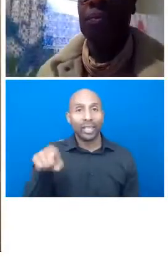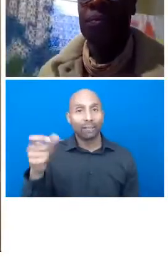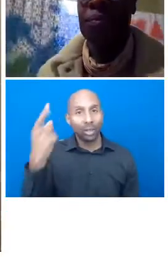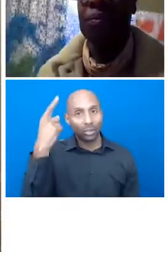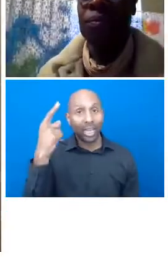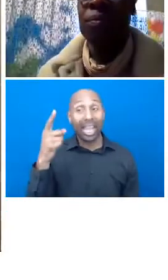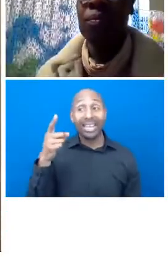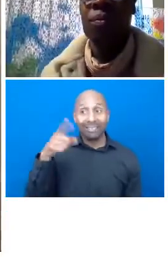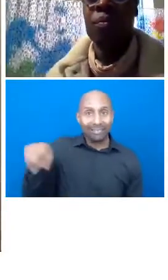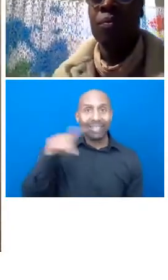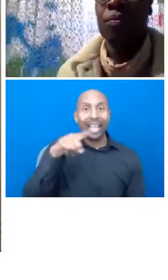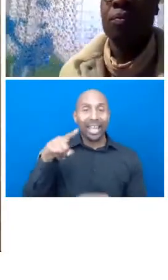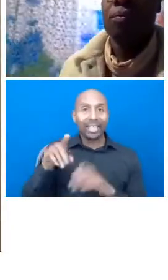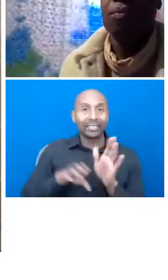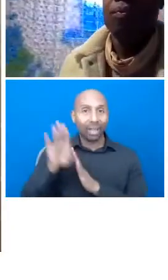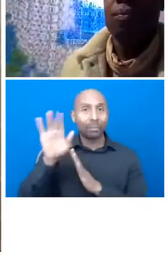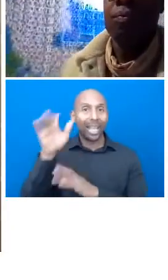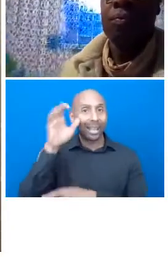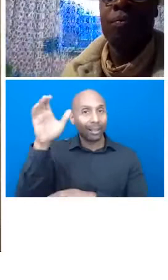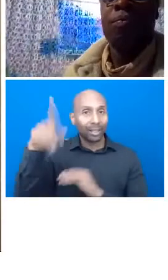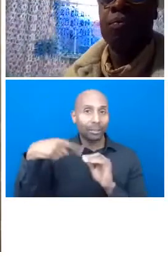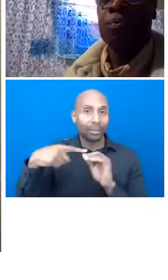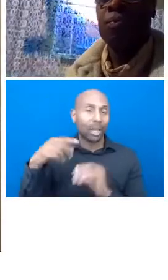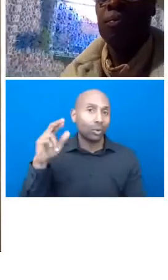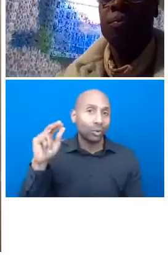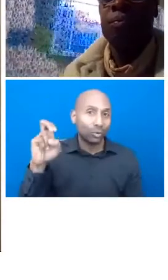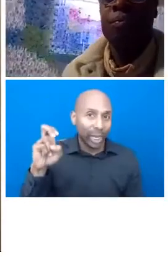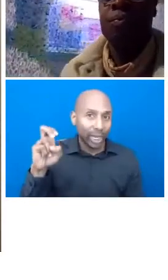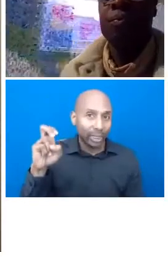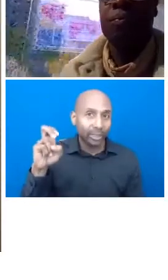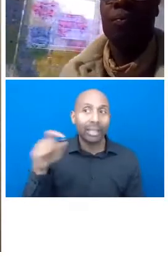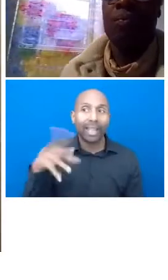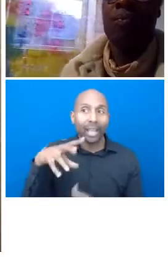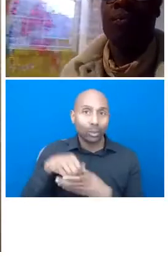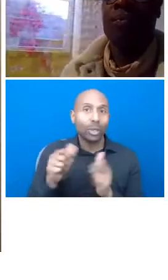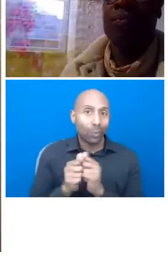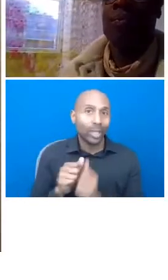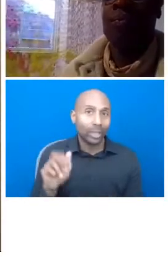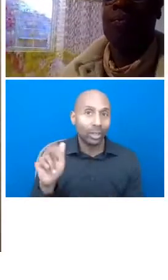of race, and that they benefit from it.